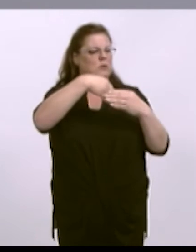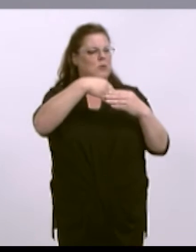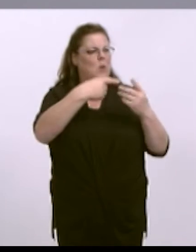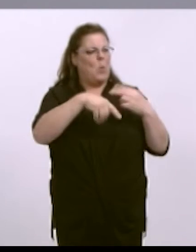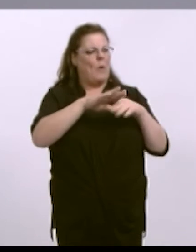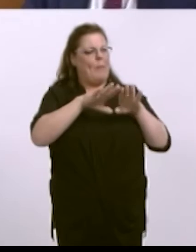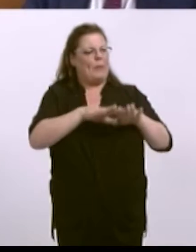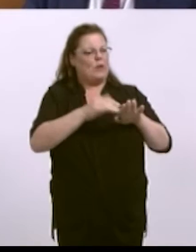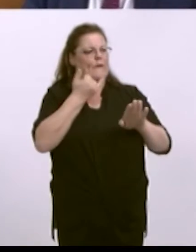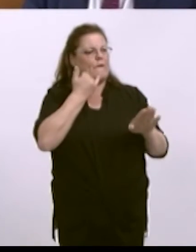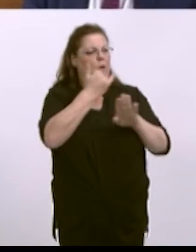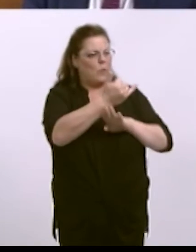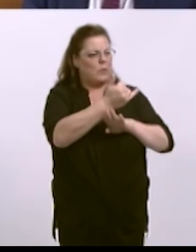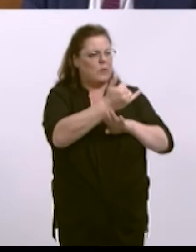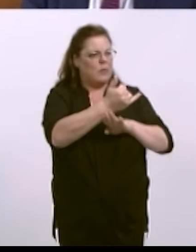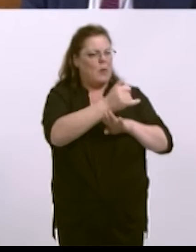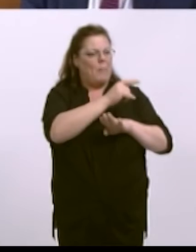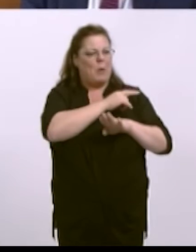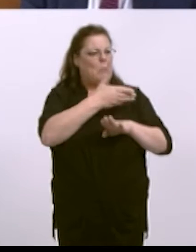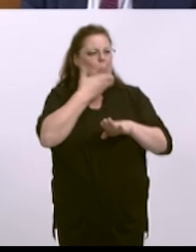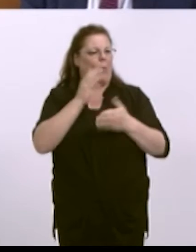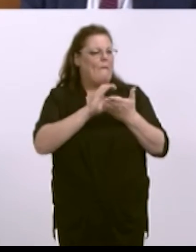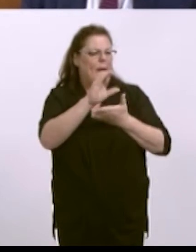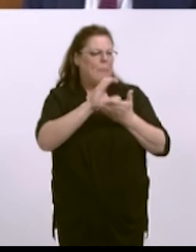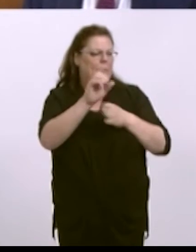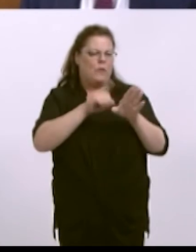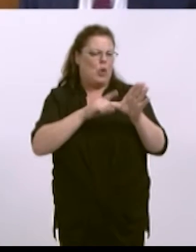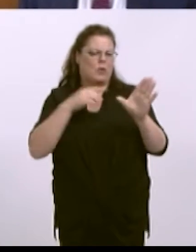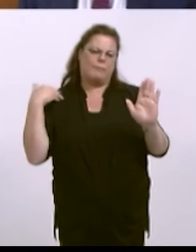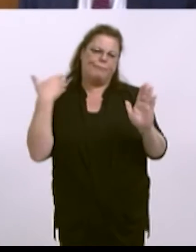phone system, because it lacked investment for so many years. What weíre trying to do